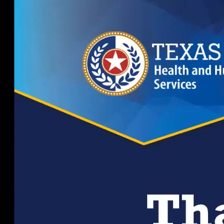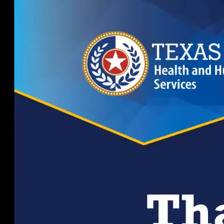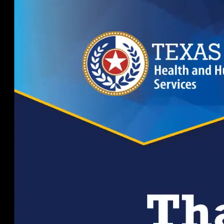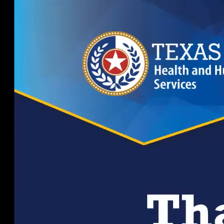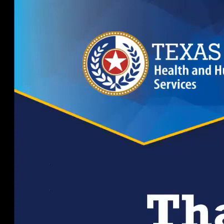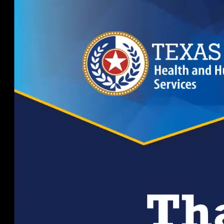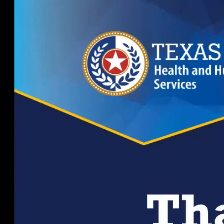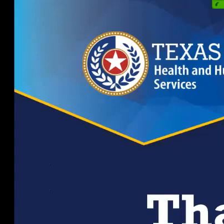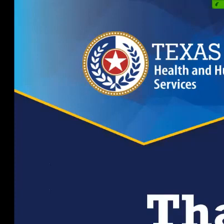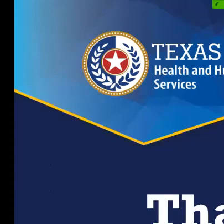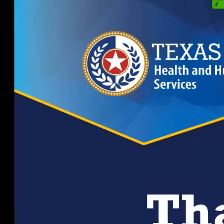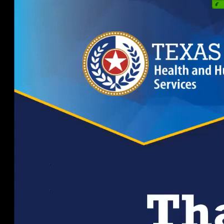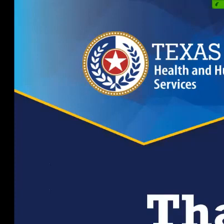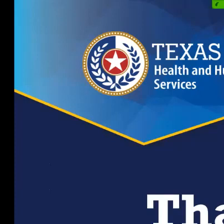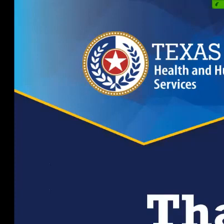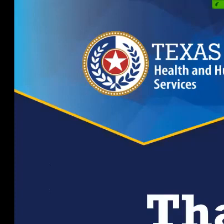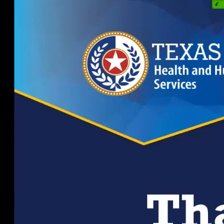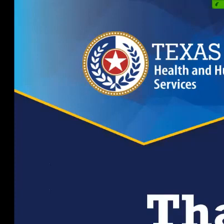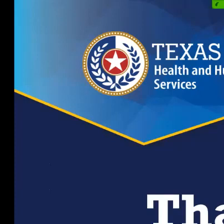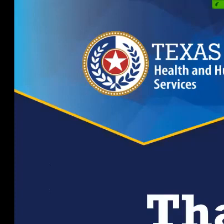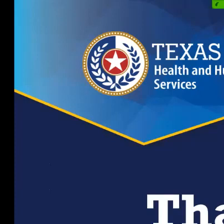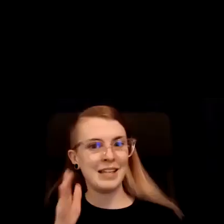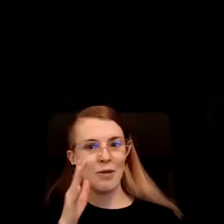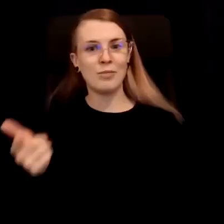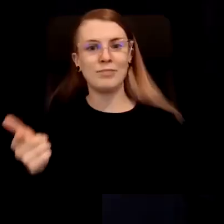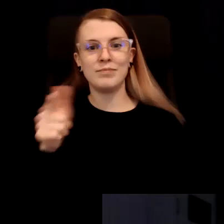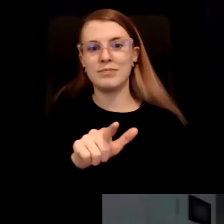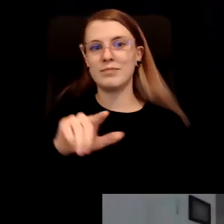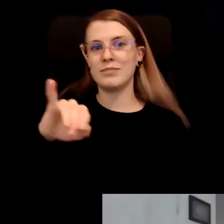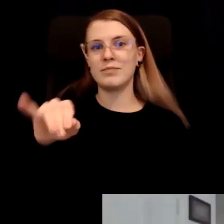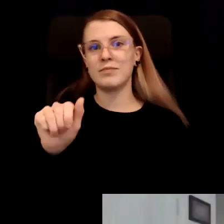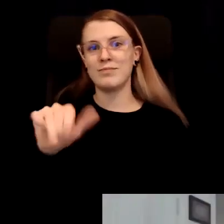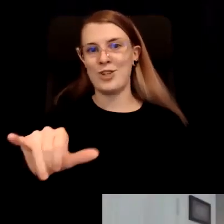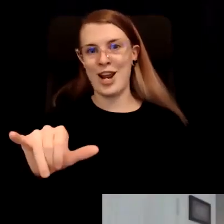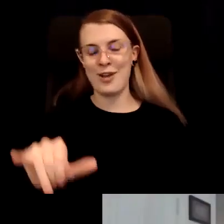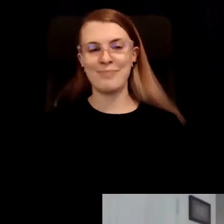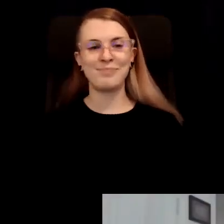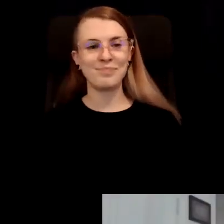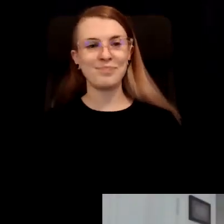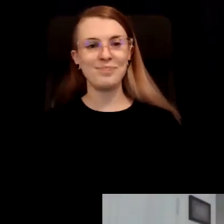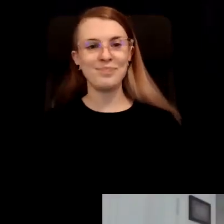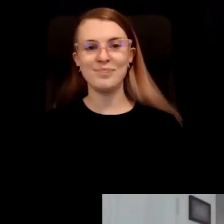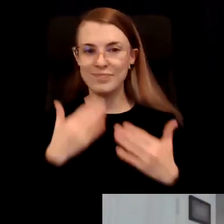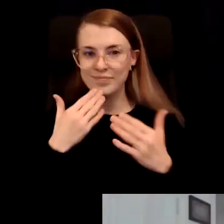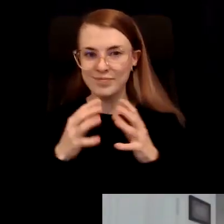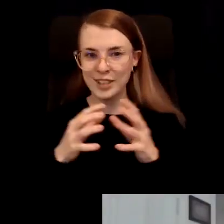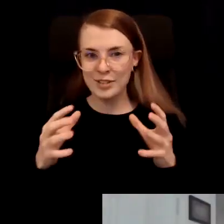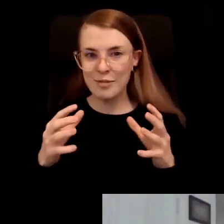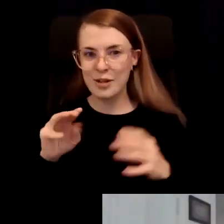So I think with that, I'll go ahead and hand it back over to Jay. Thank you so much, mental health condition Lisa.